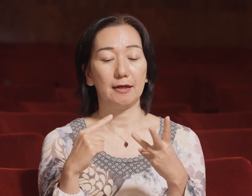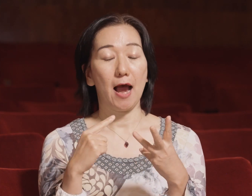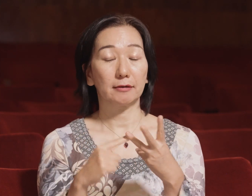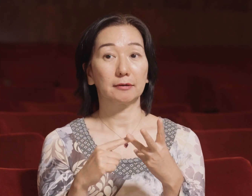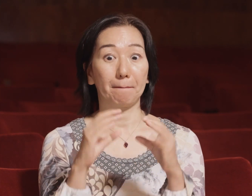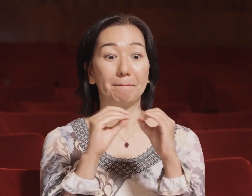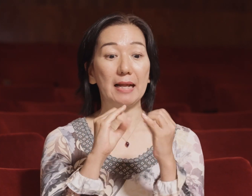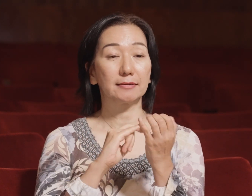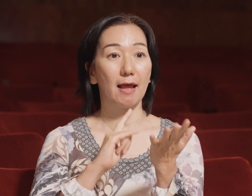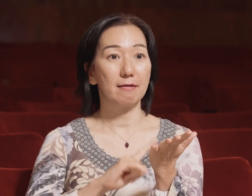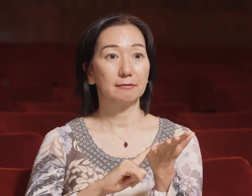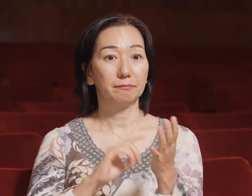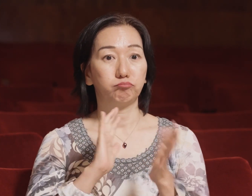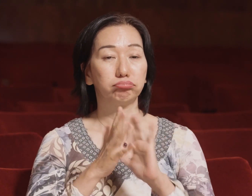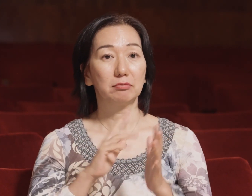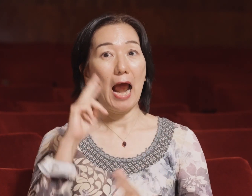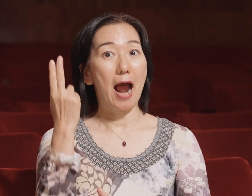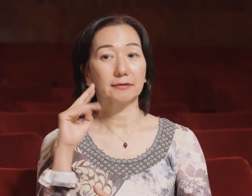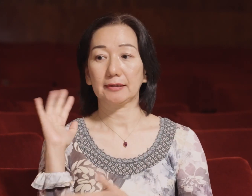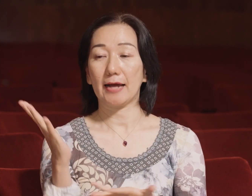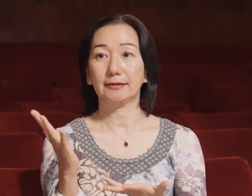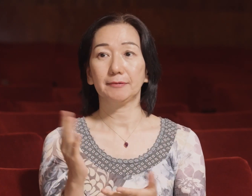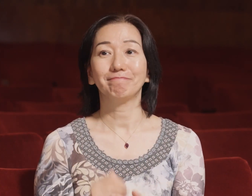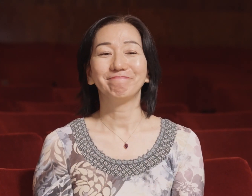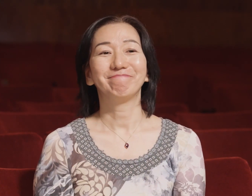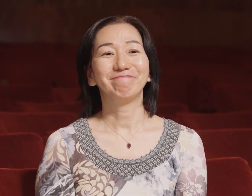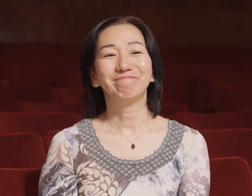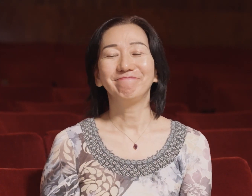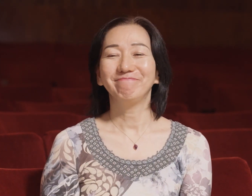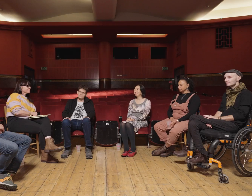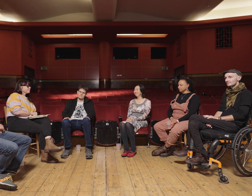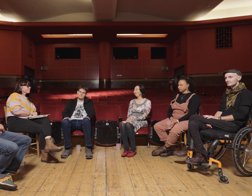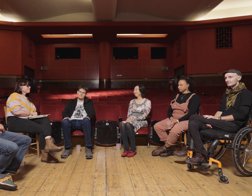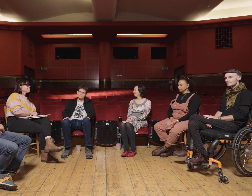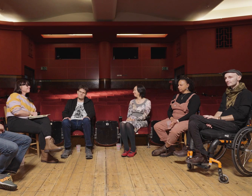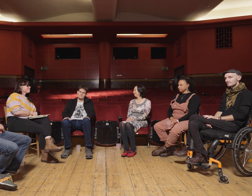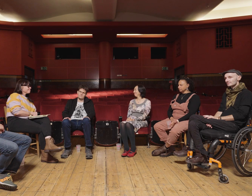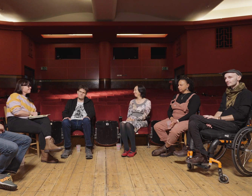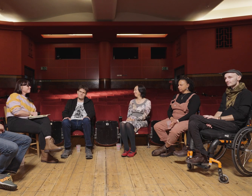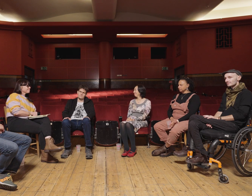I'm a performing artist. I'm also a BSL art tour guide.